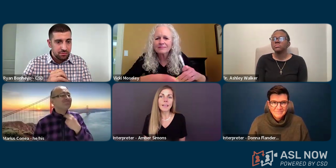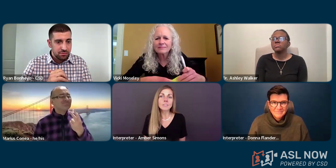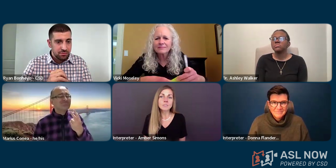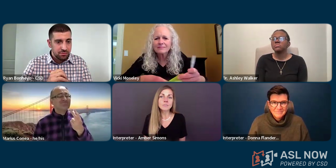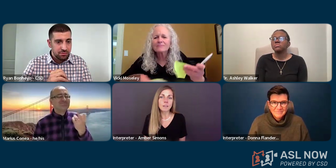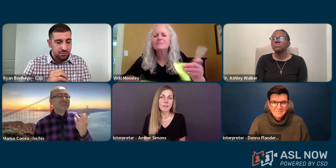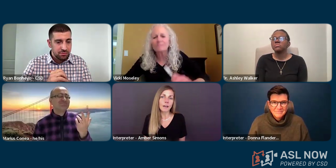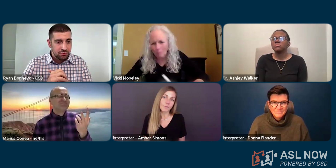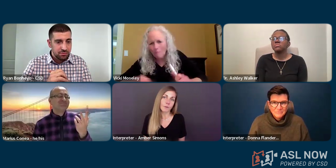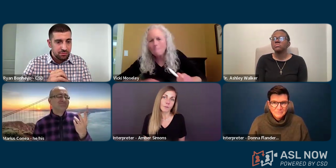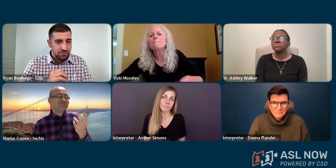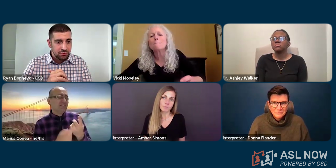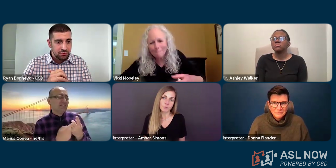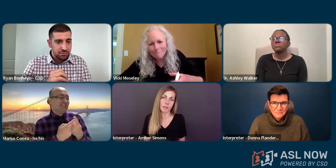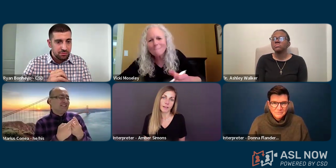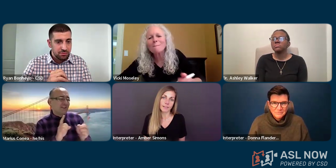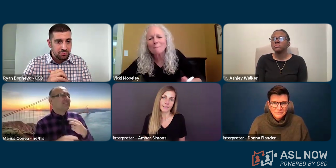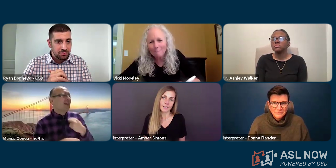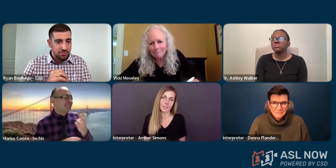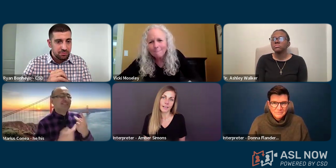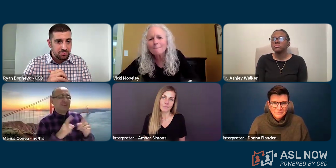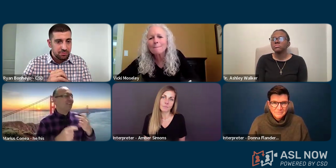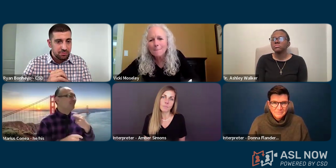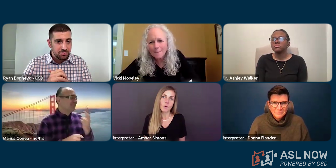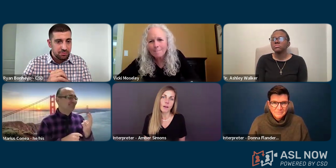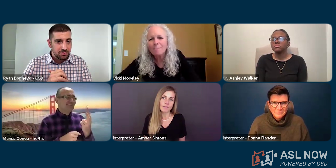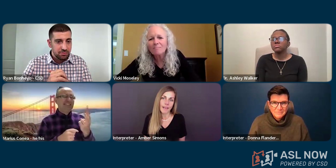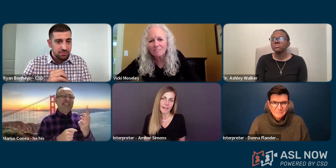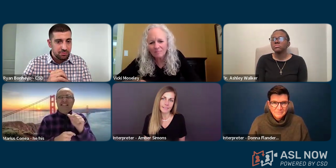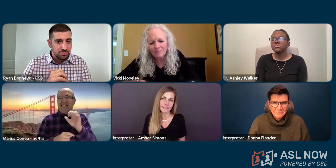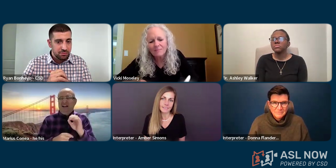in I'm from Japan and people have accents